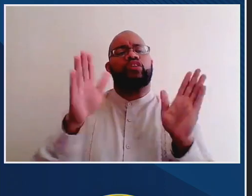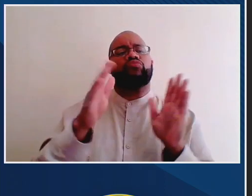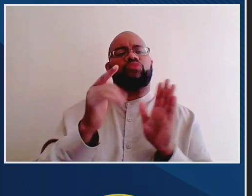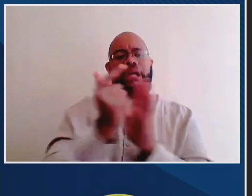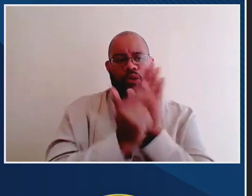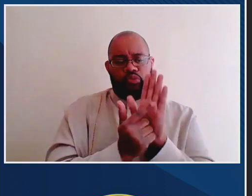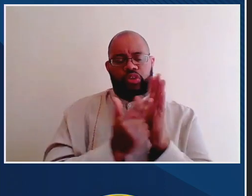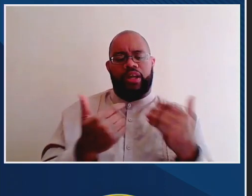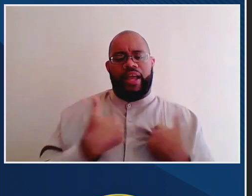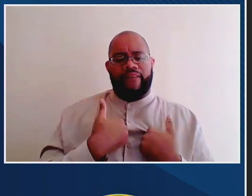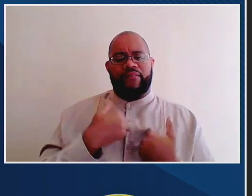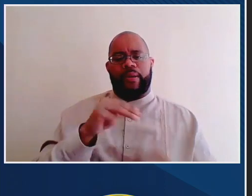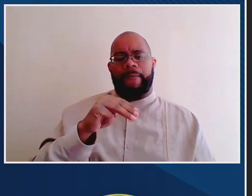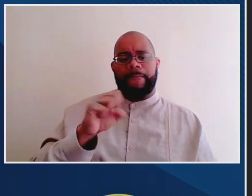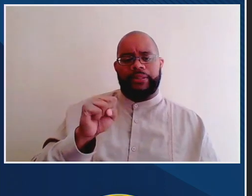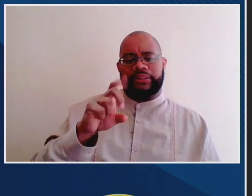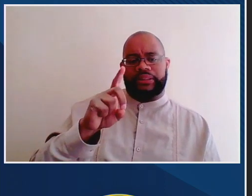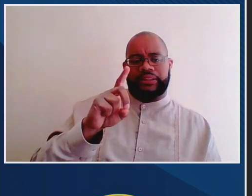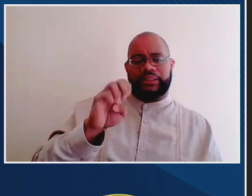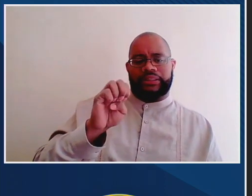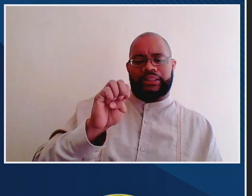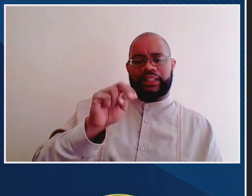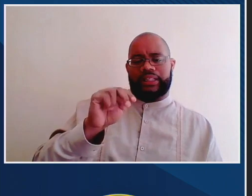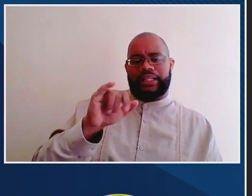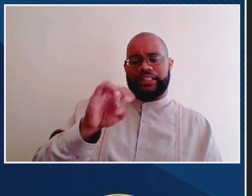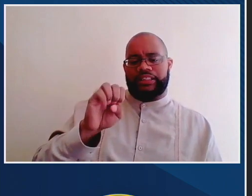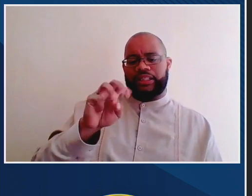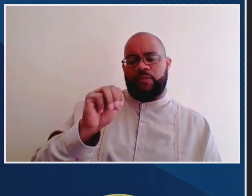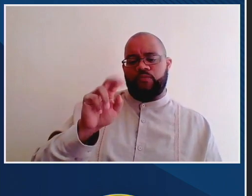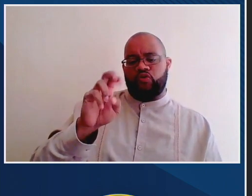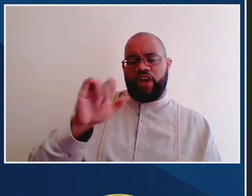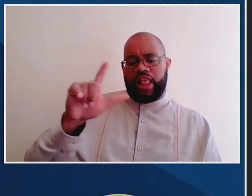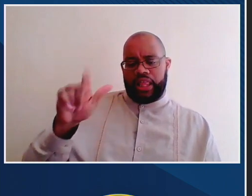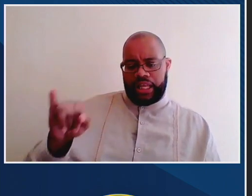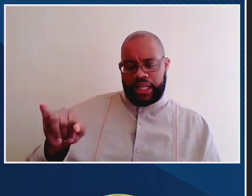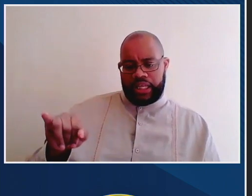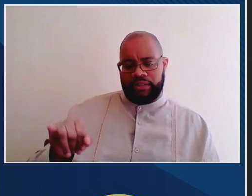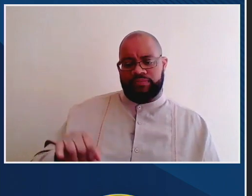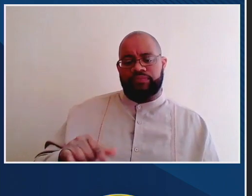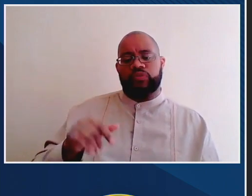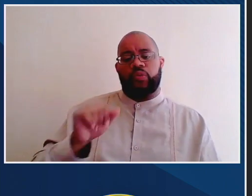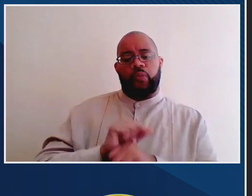Ms. Denise Morelli, who will be for issues other than accreditation.